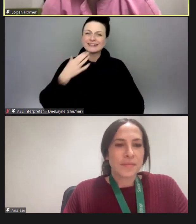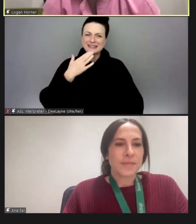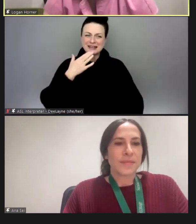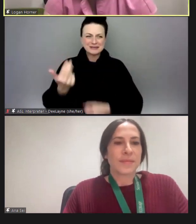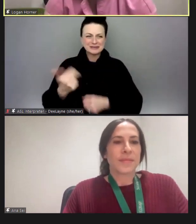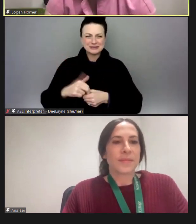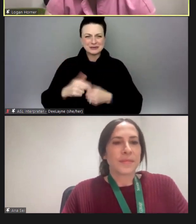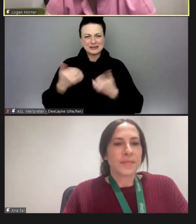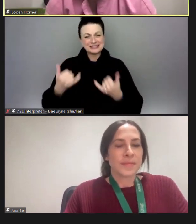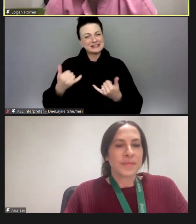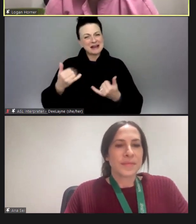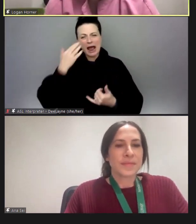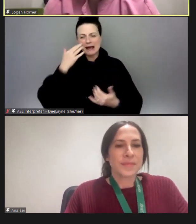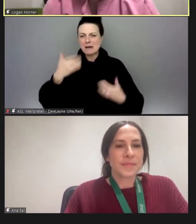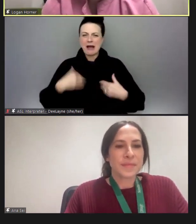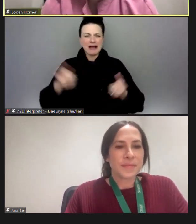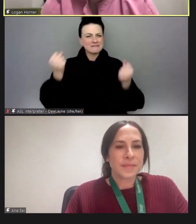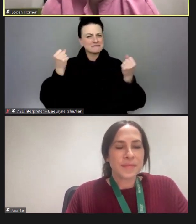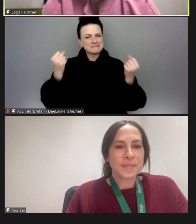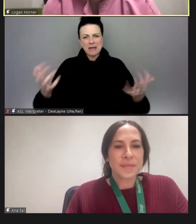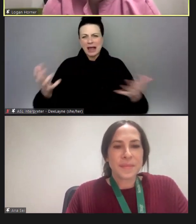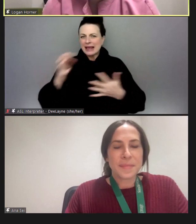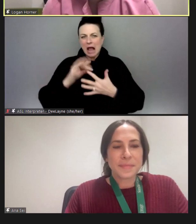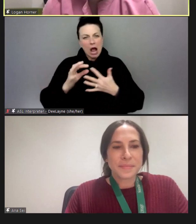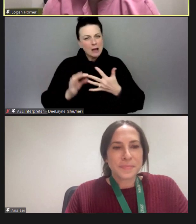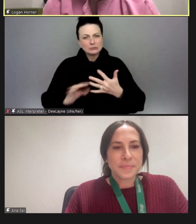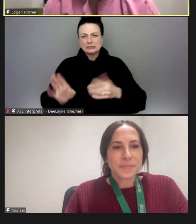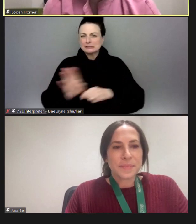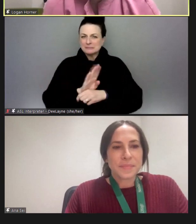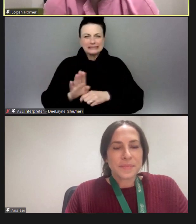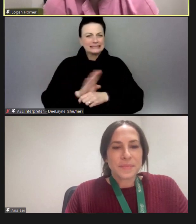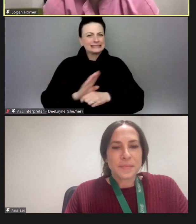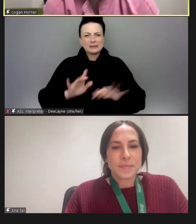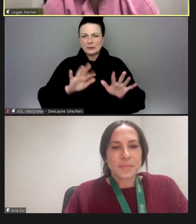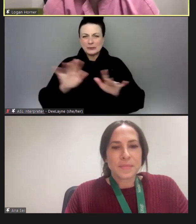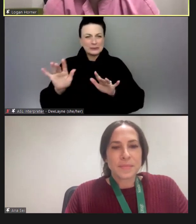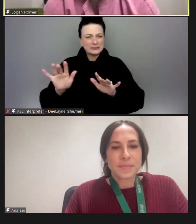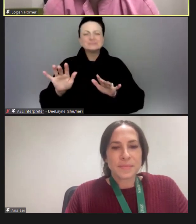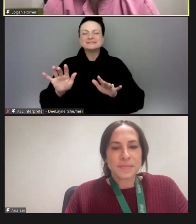a lot of options and a lot of things